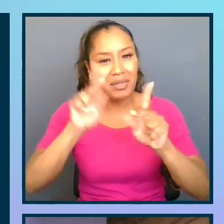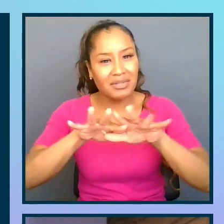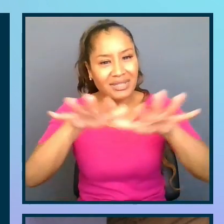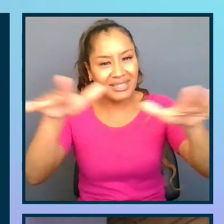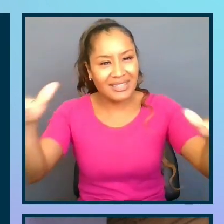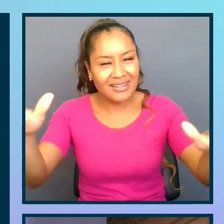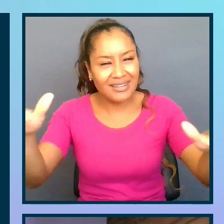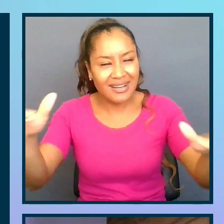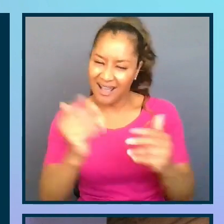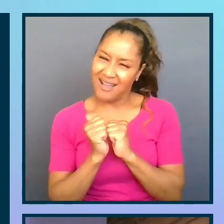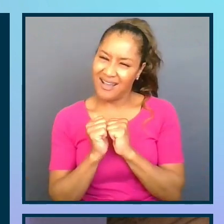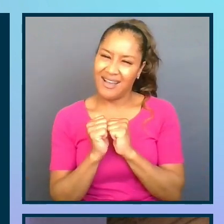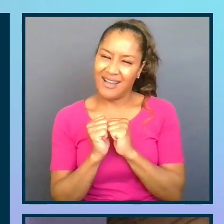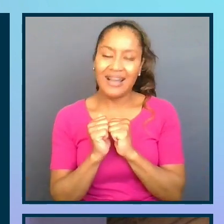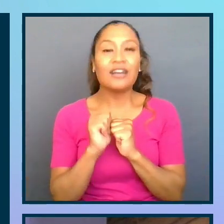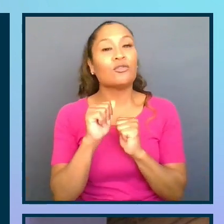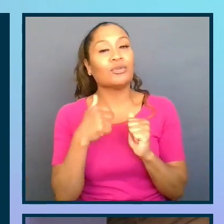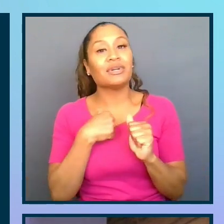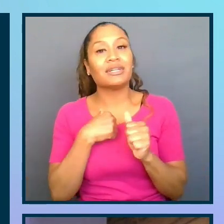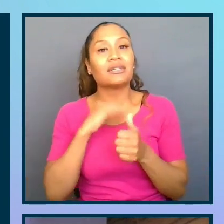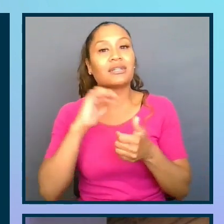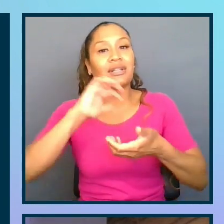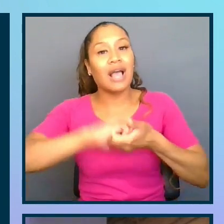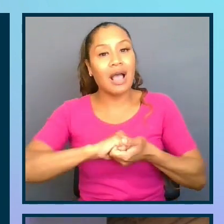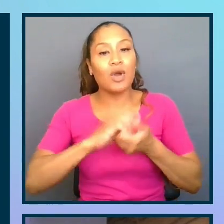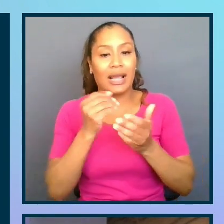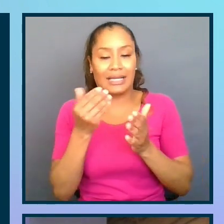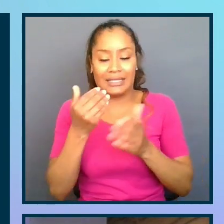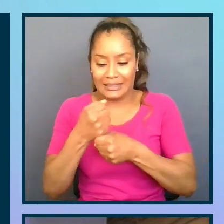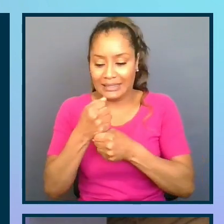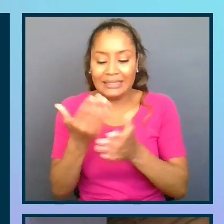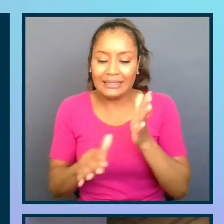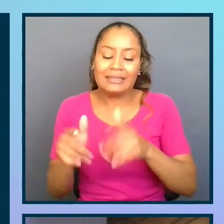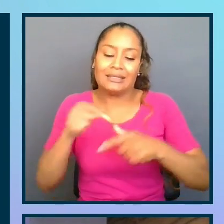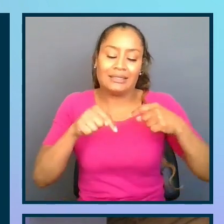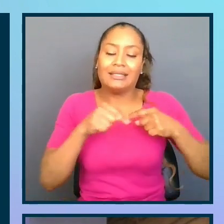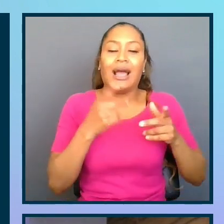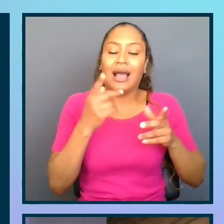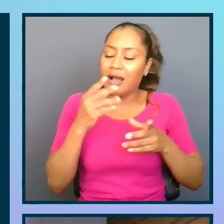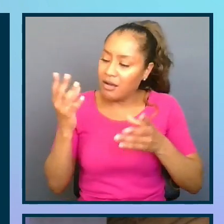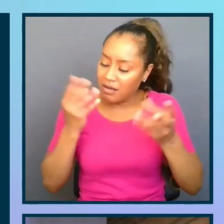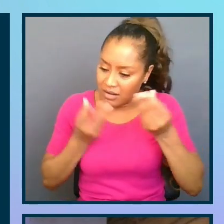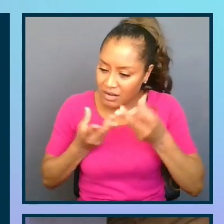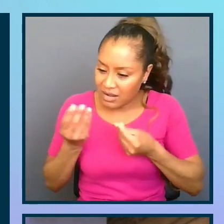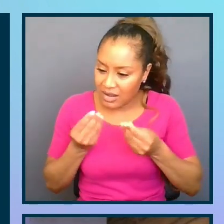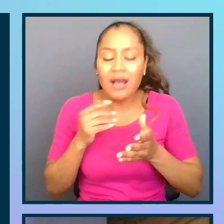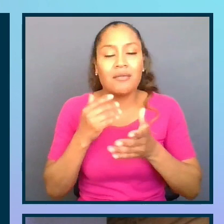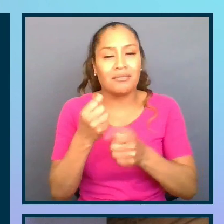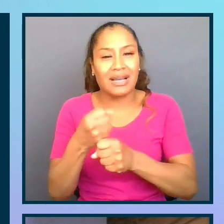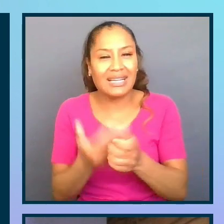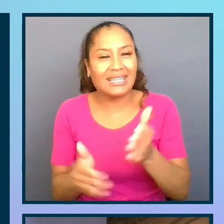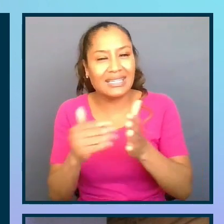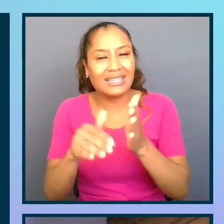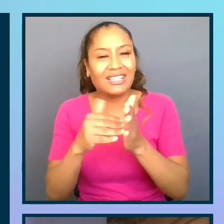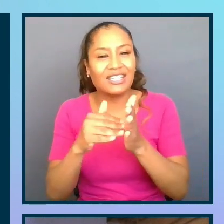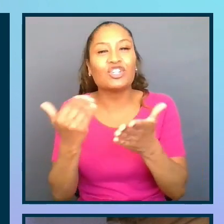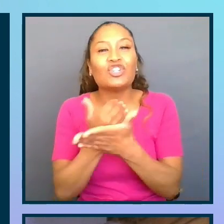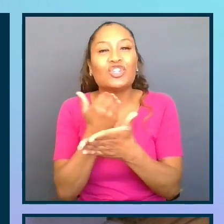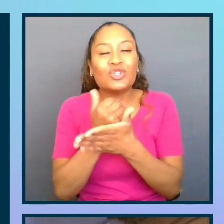Well, we collaborate and iterate on accessibility at all stages of the development life cycle, of new feature initiatives in the banking platform.